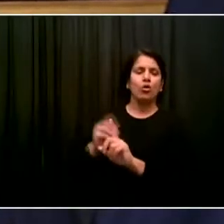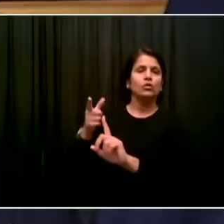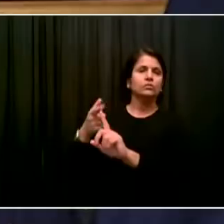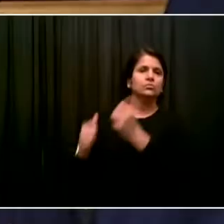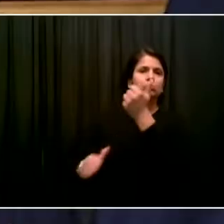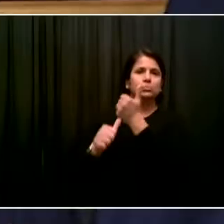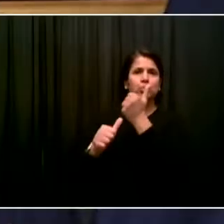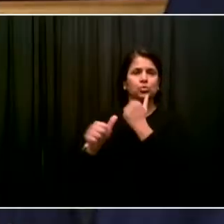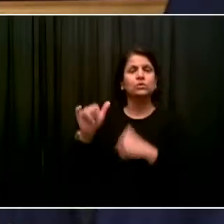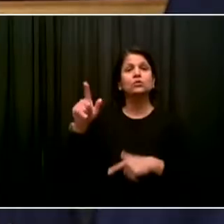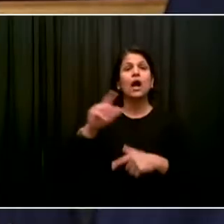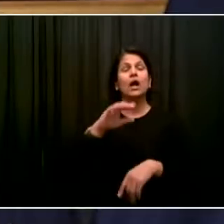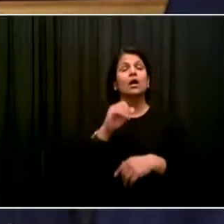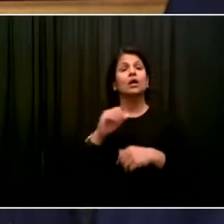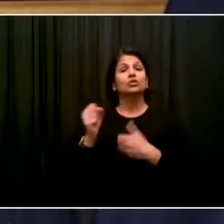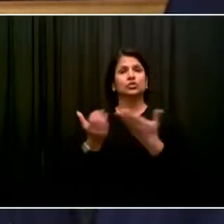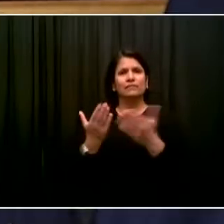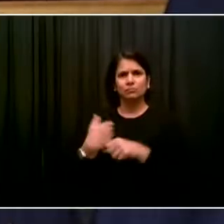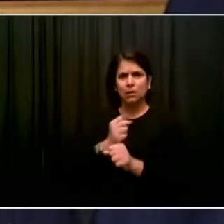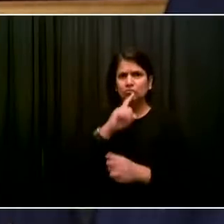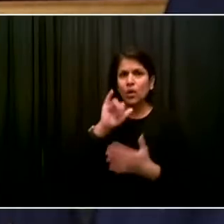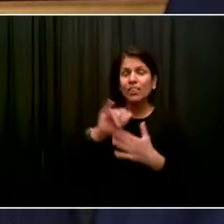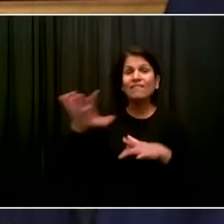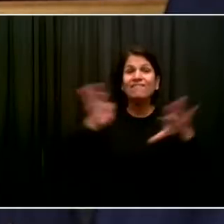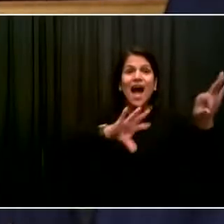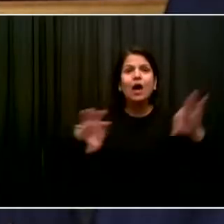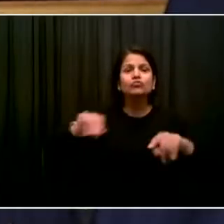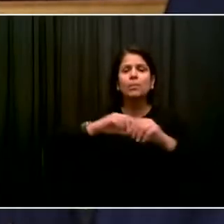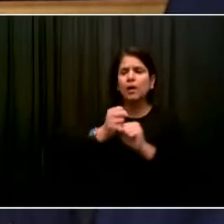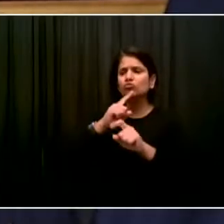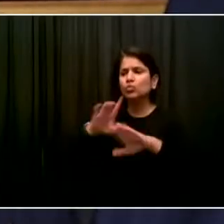ASSISTANCE TO. WE ARE GOING TO